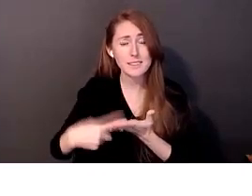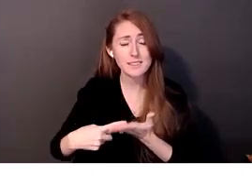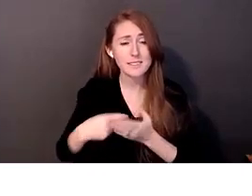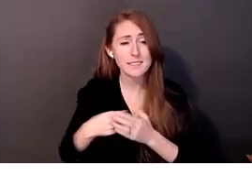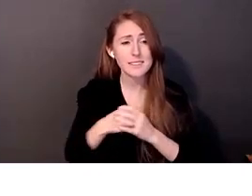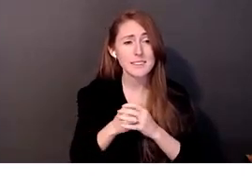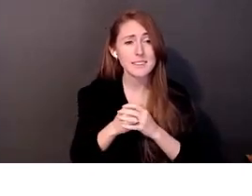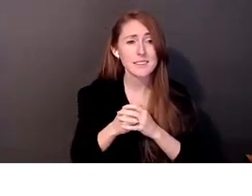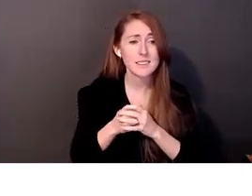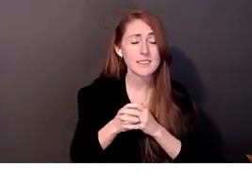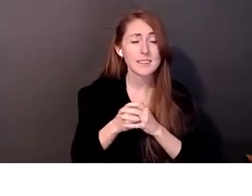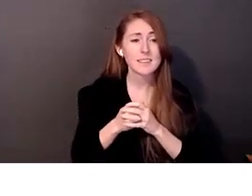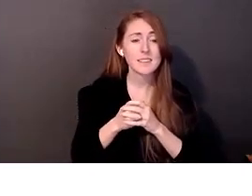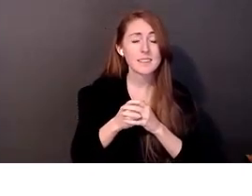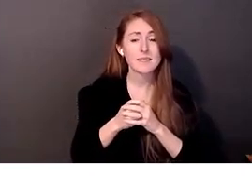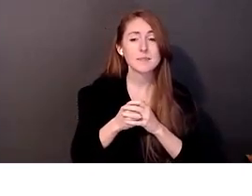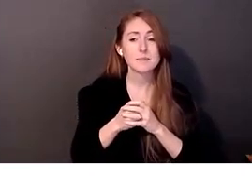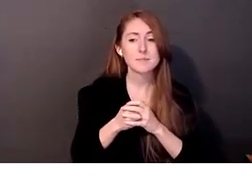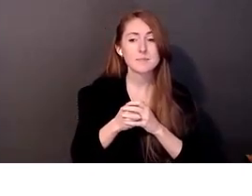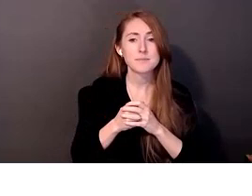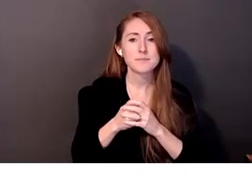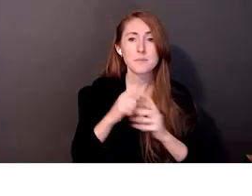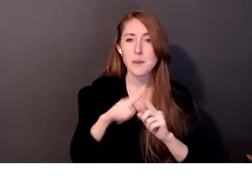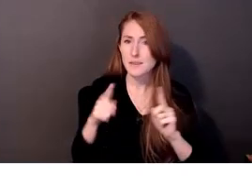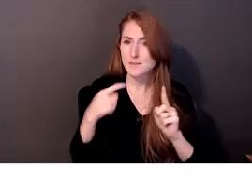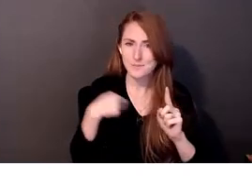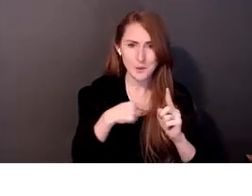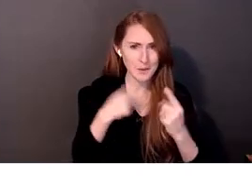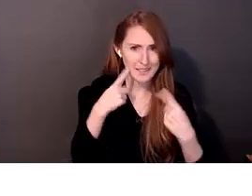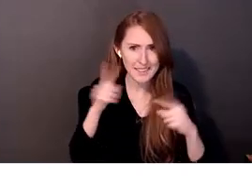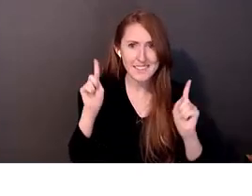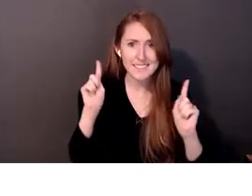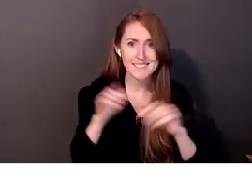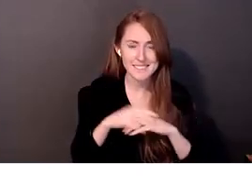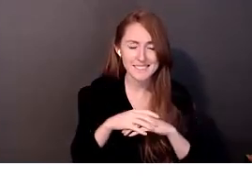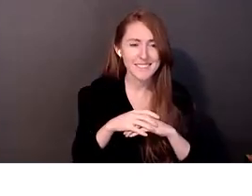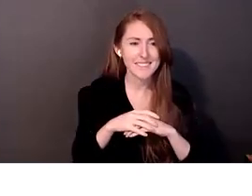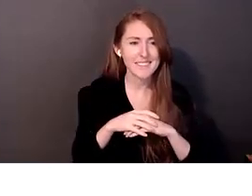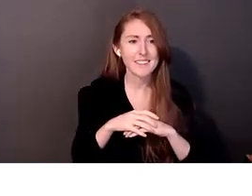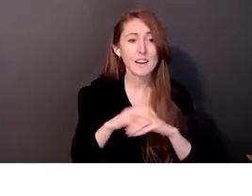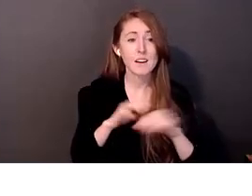But we did it. The other challenge was the ethical delays